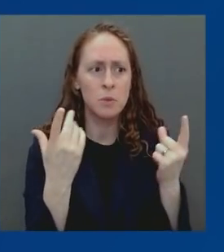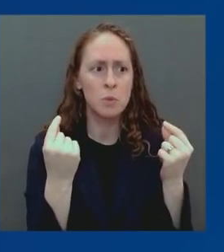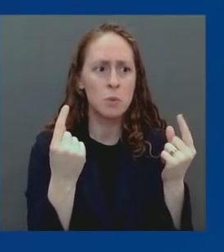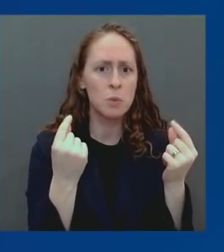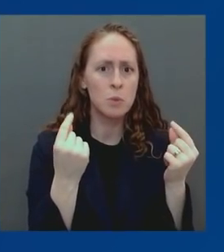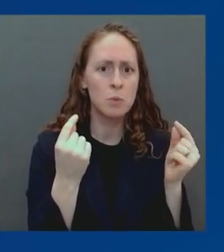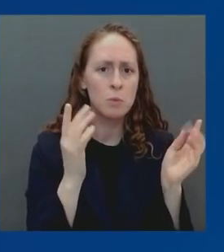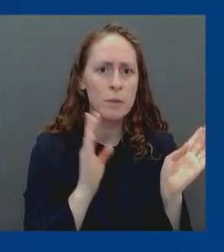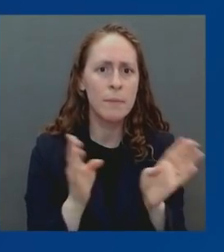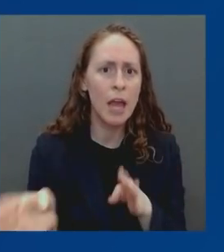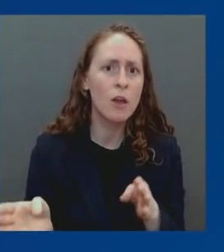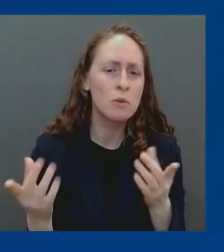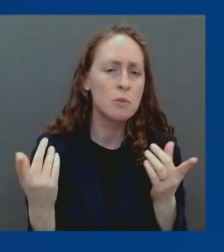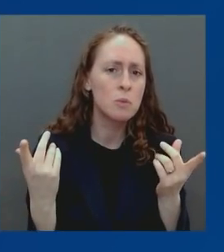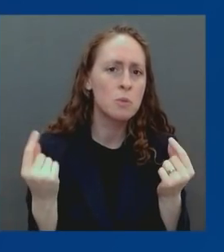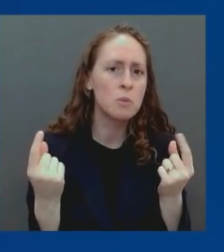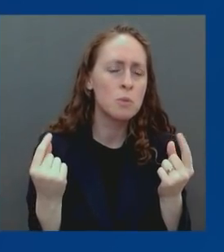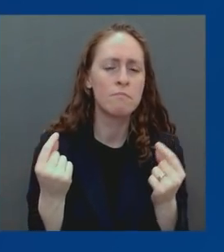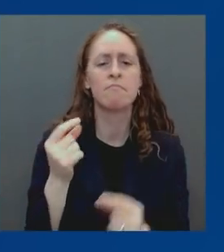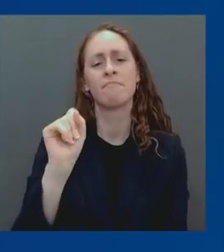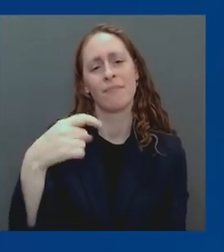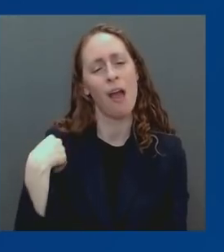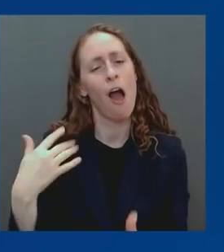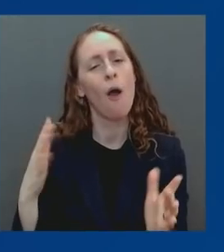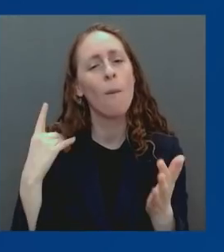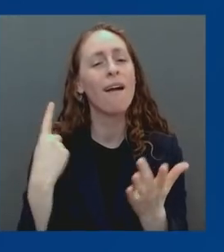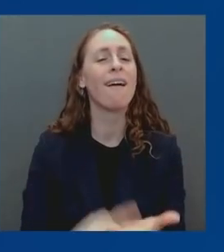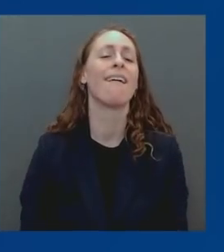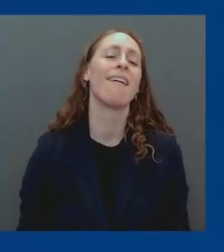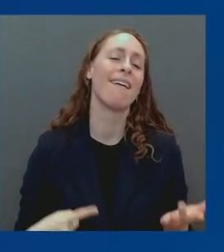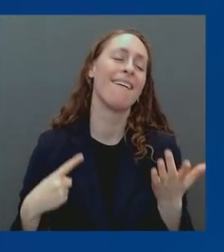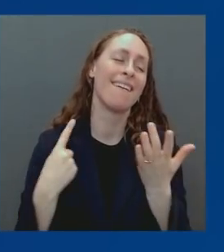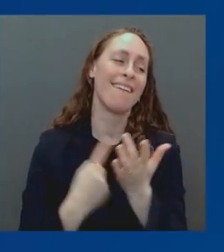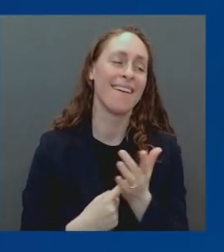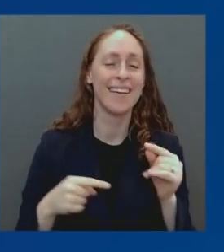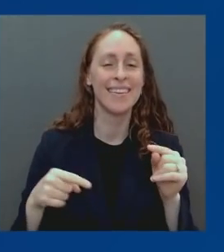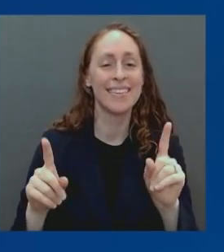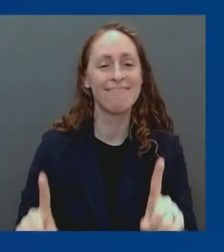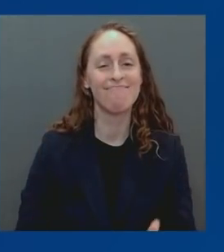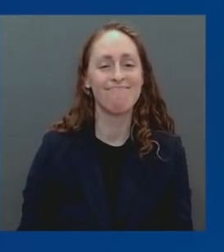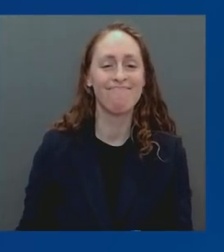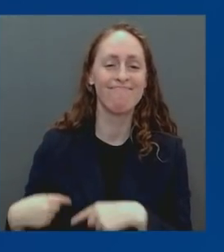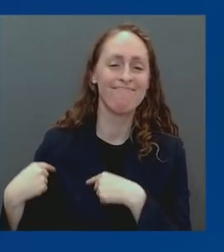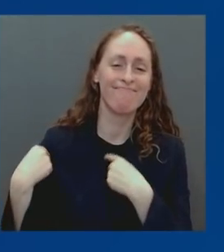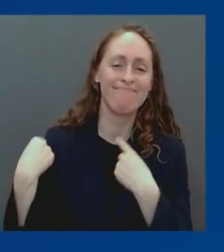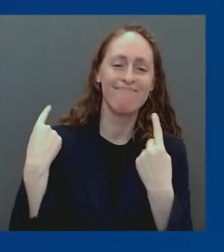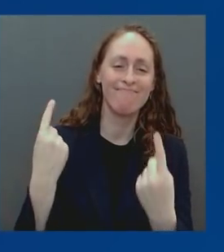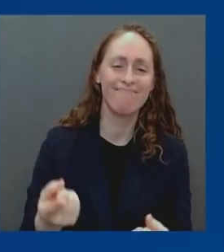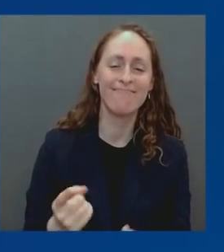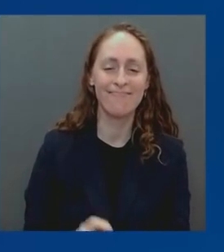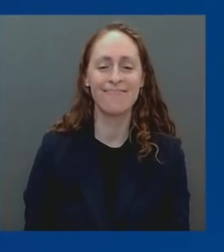which is the prototype pathogen approach where you get fundamental information, data,